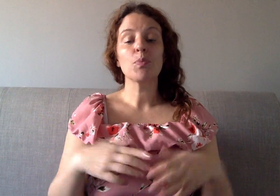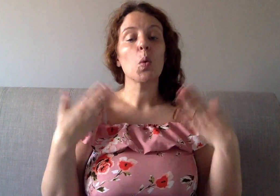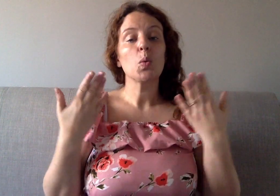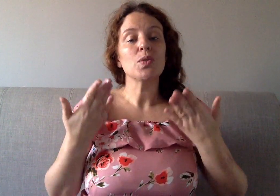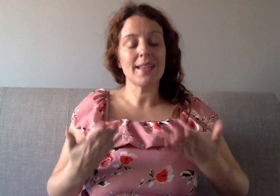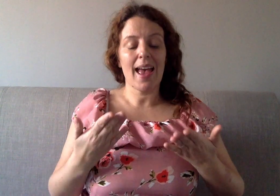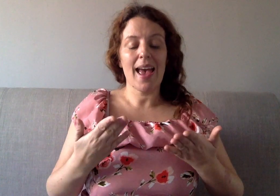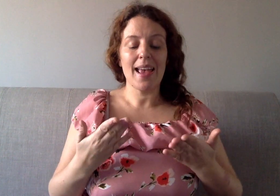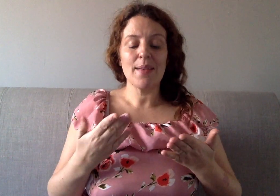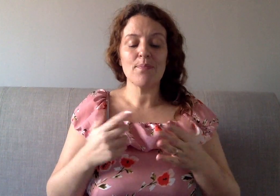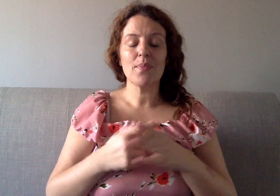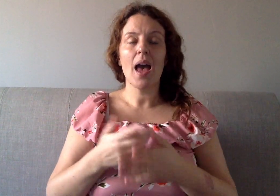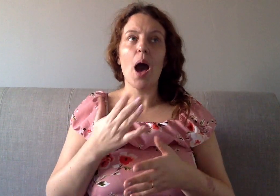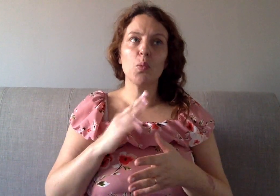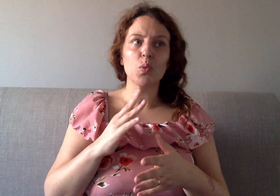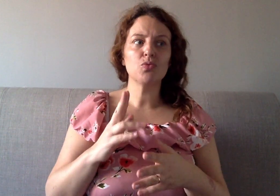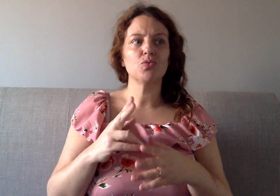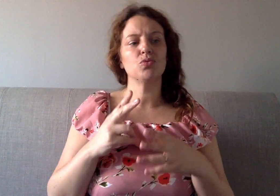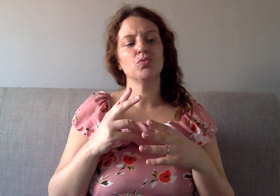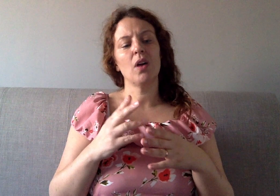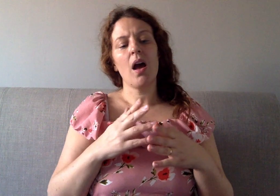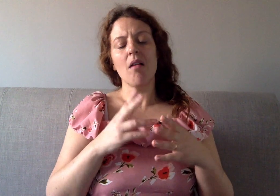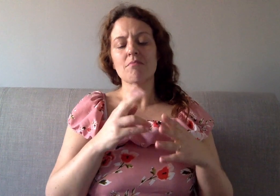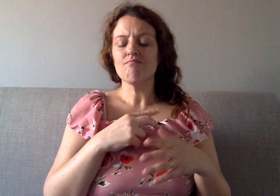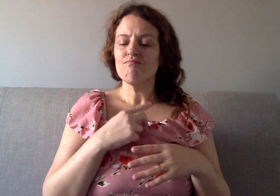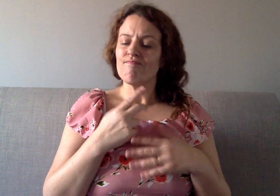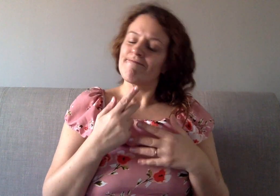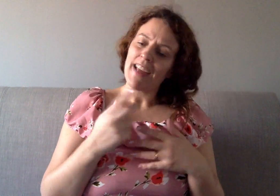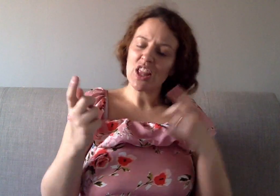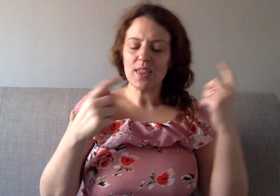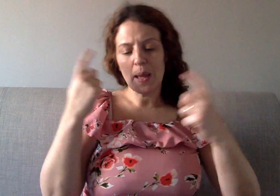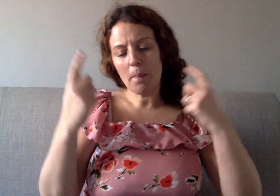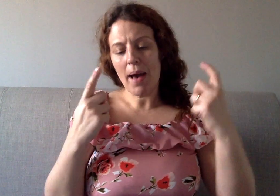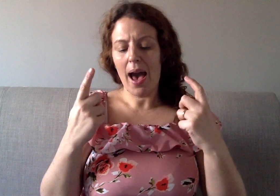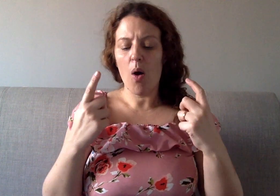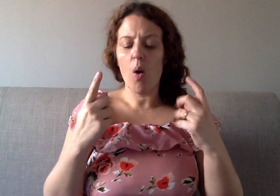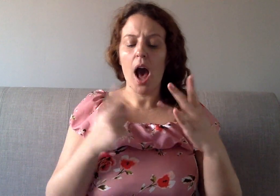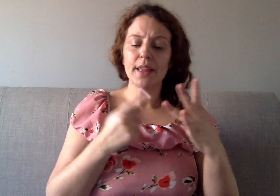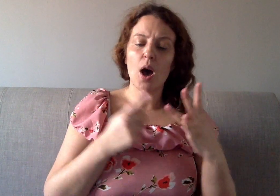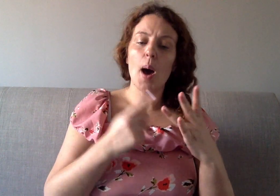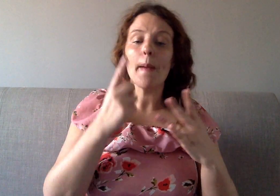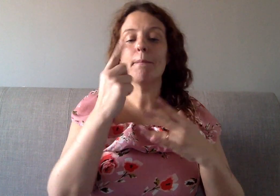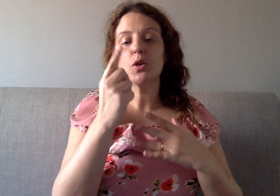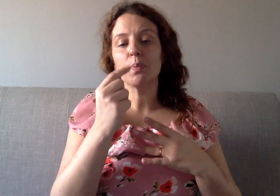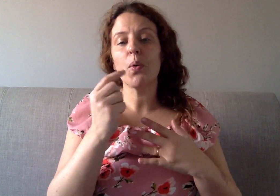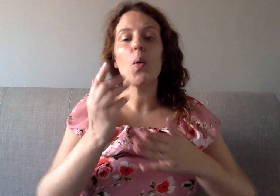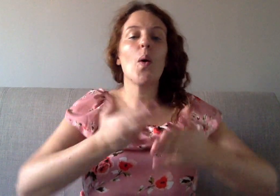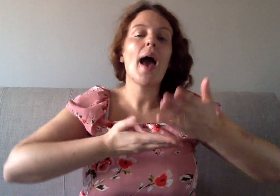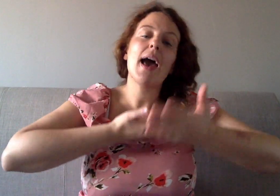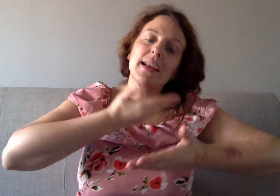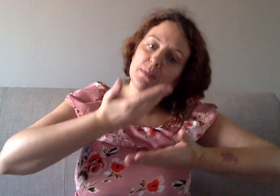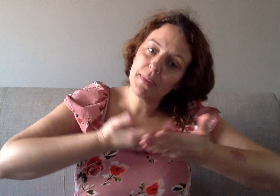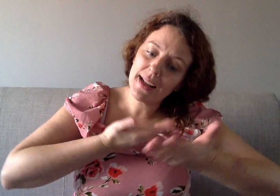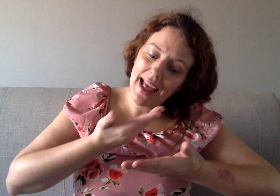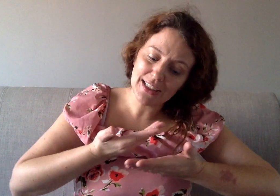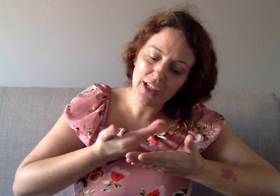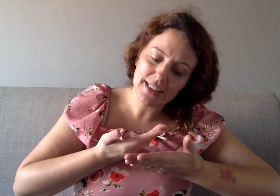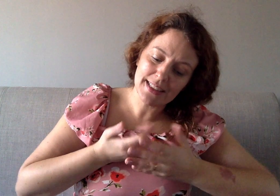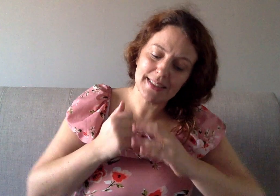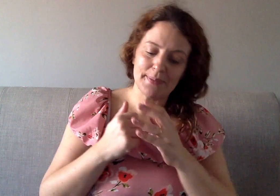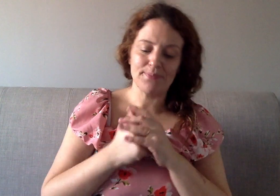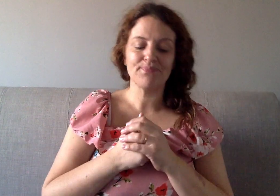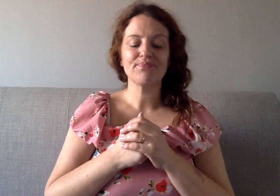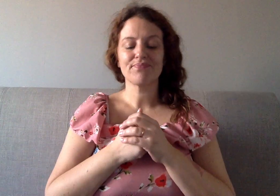Today I want to see look at other possible explanations.